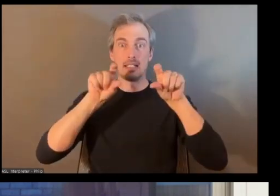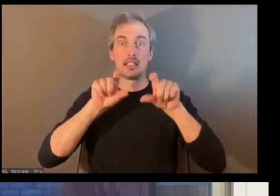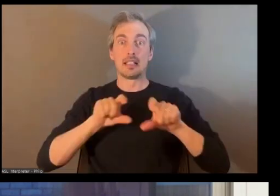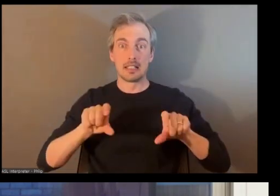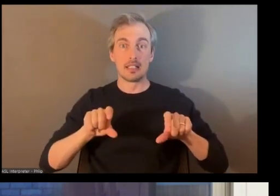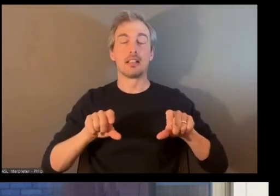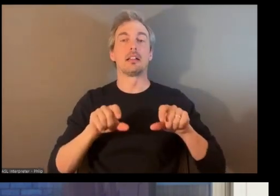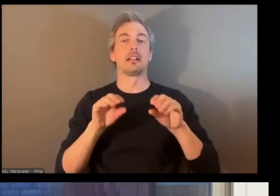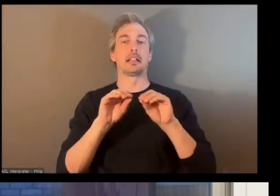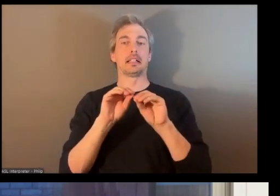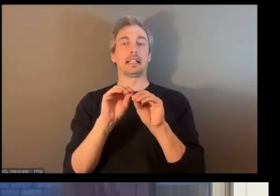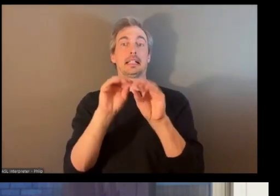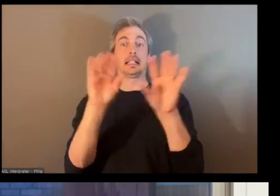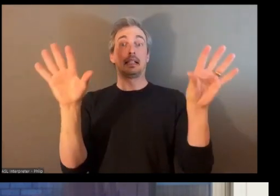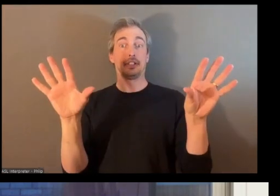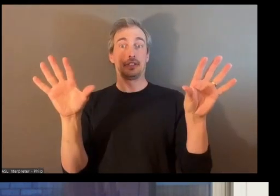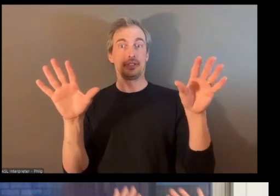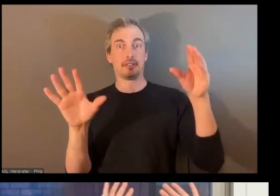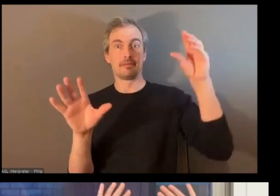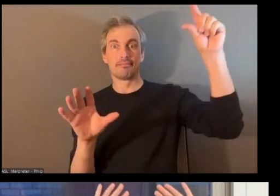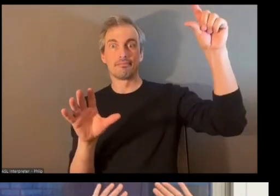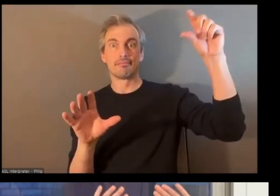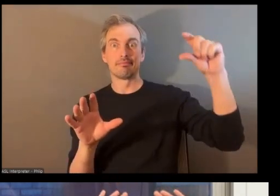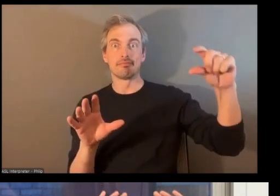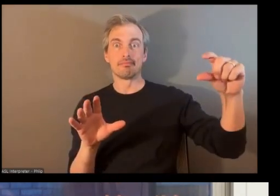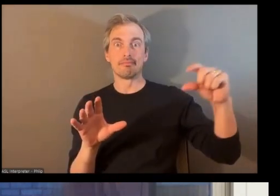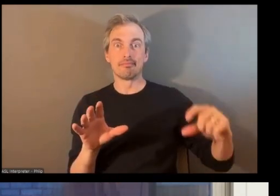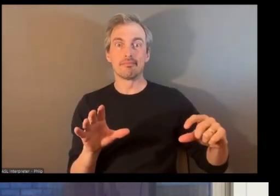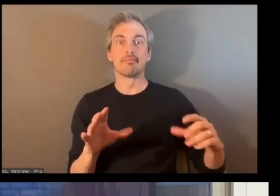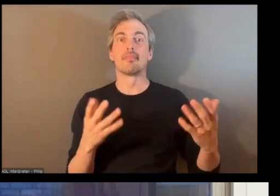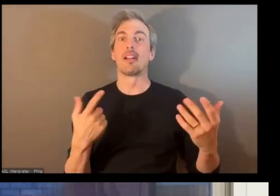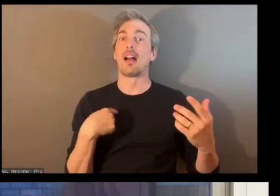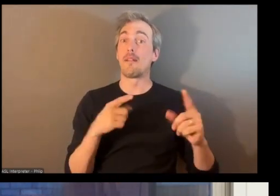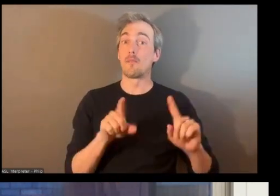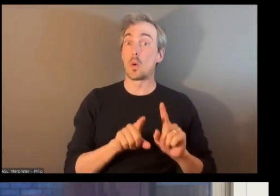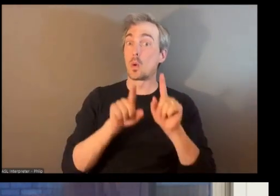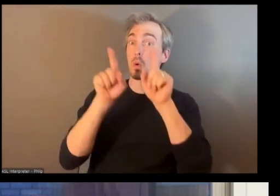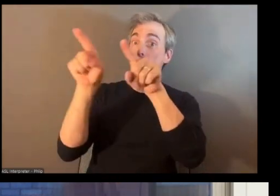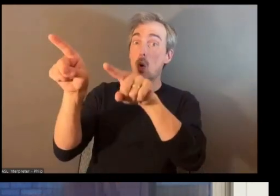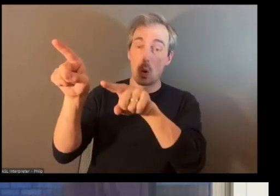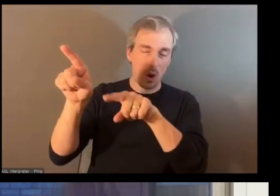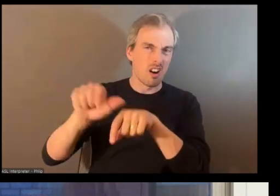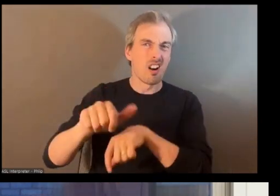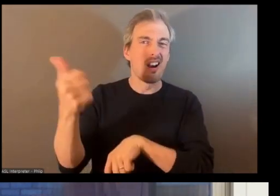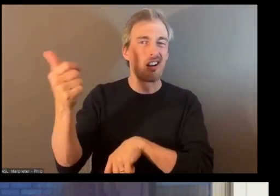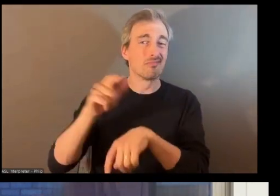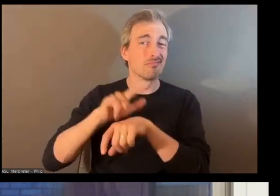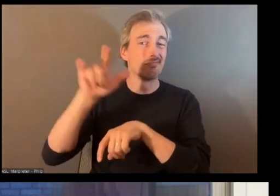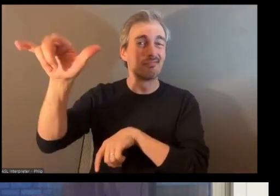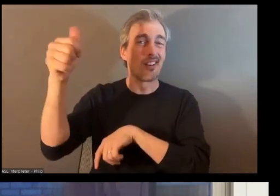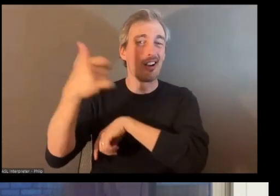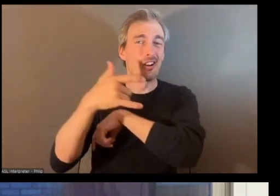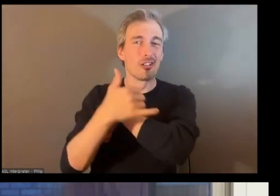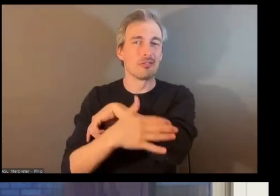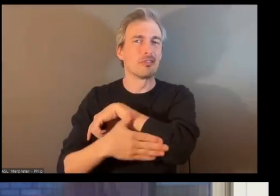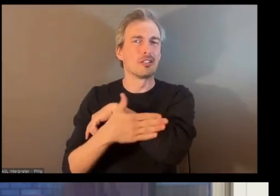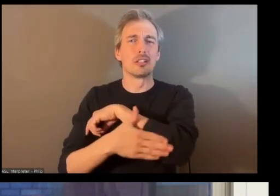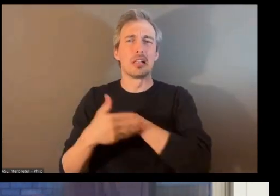laptop on the weekend or not. And I don't want to read through a bunch of rules somewhere that are in a very small font. Right?